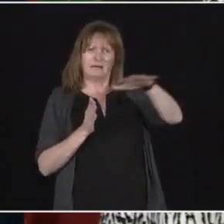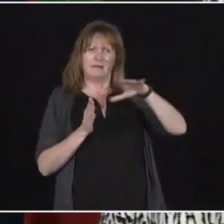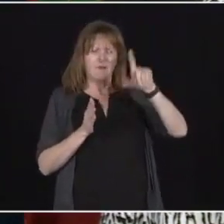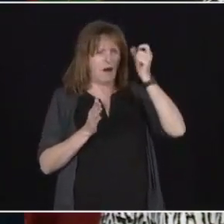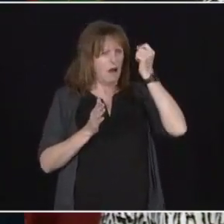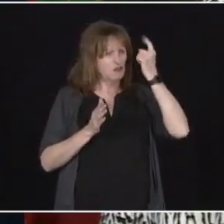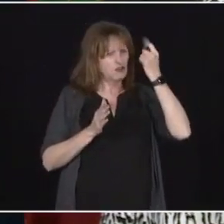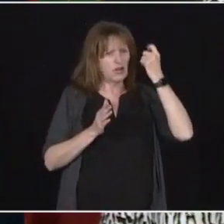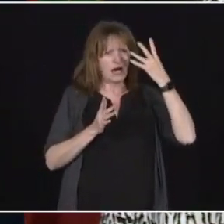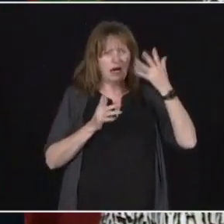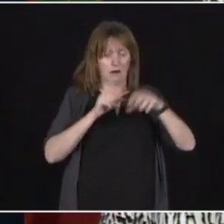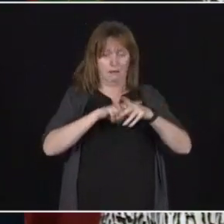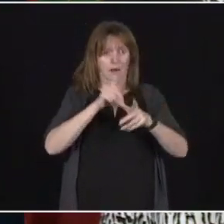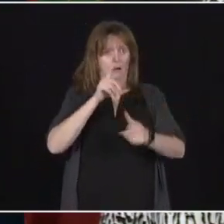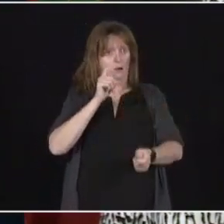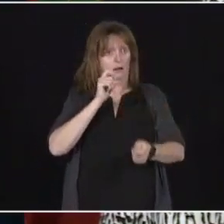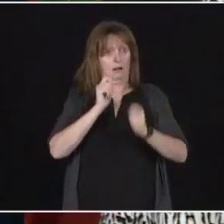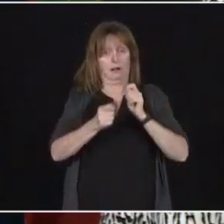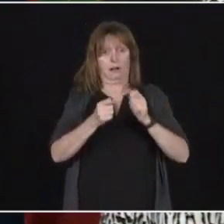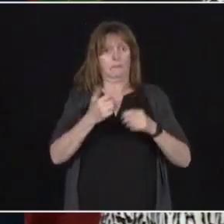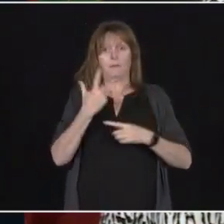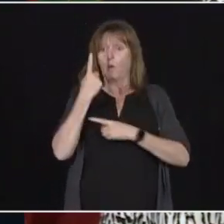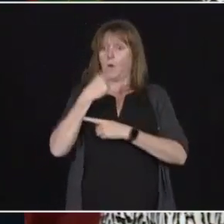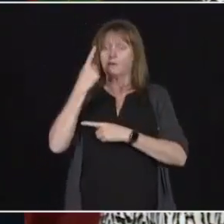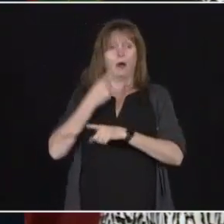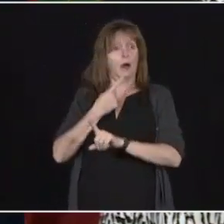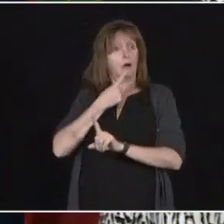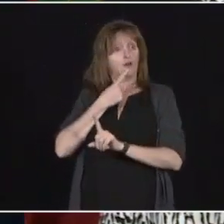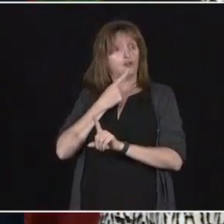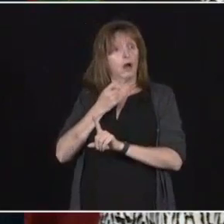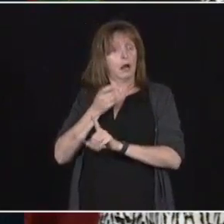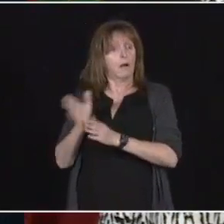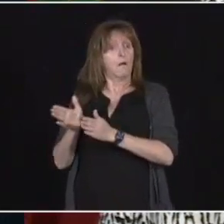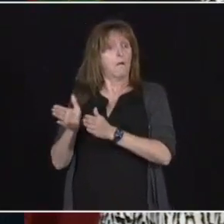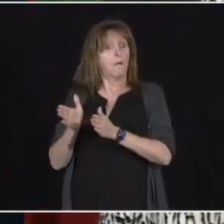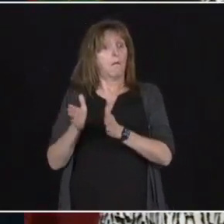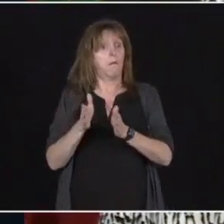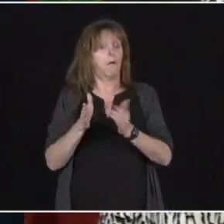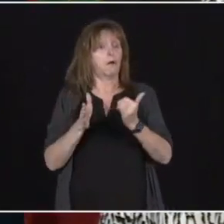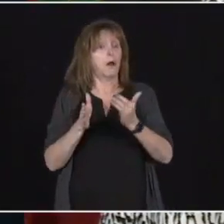But, you have to understand as well, and I think the public understands, this is very fluid.